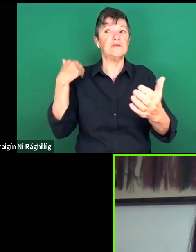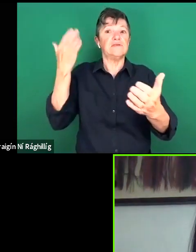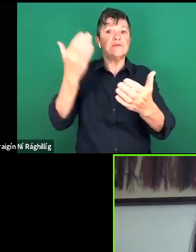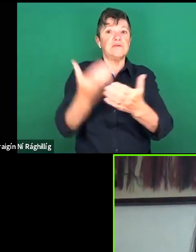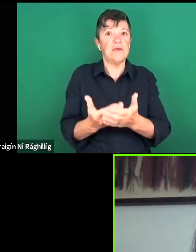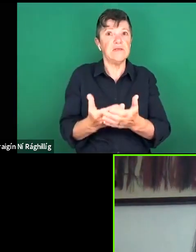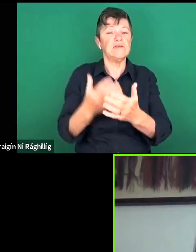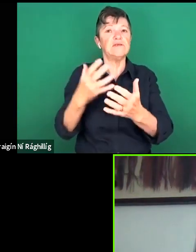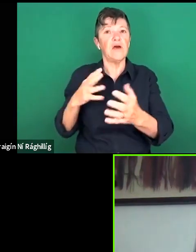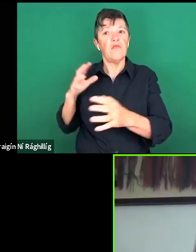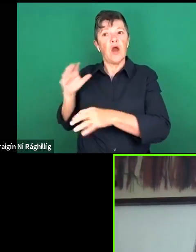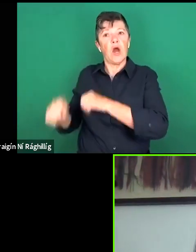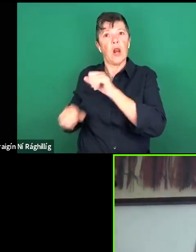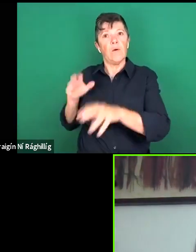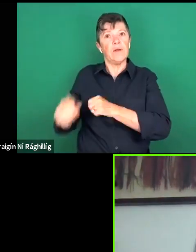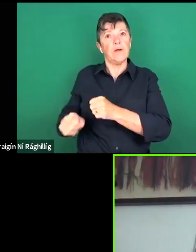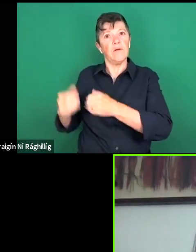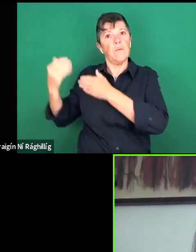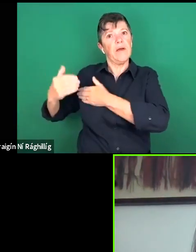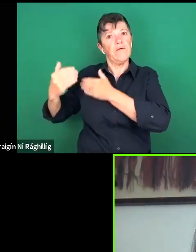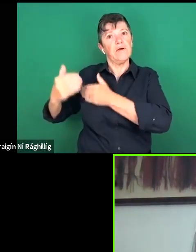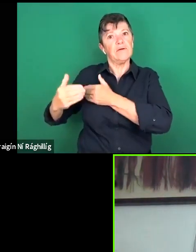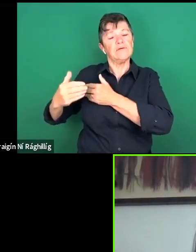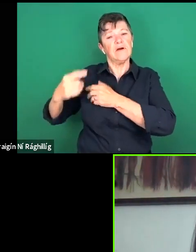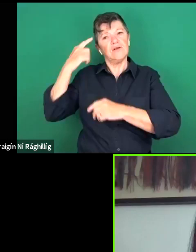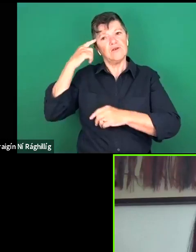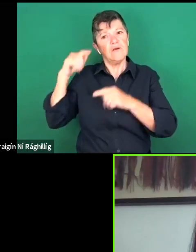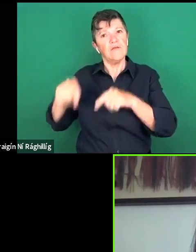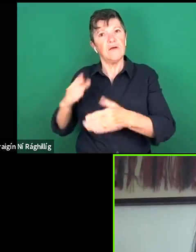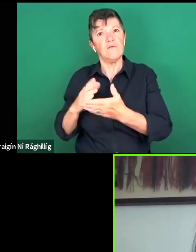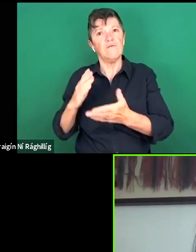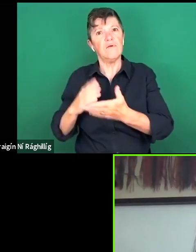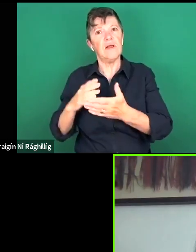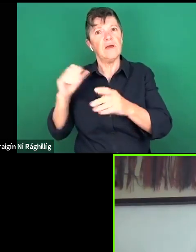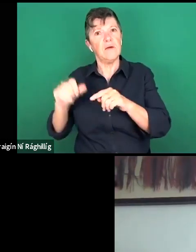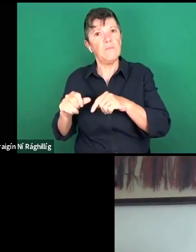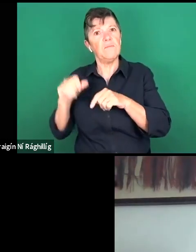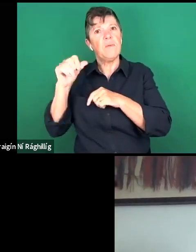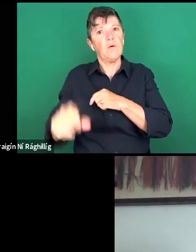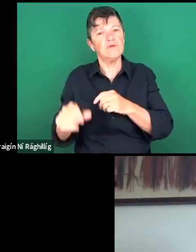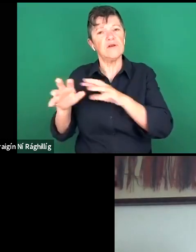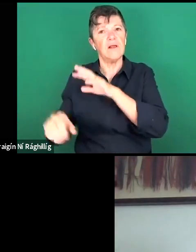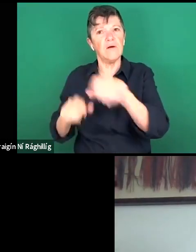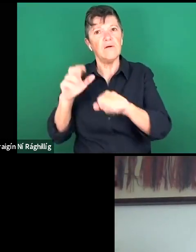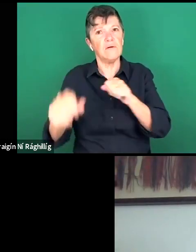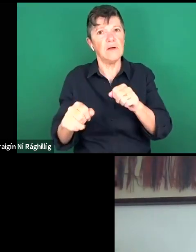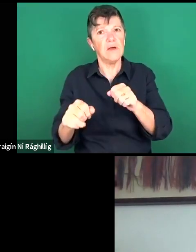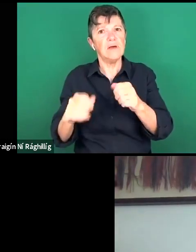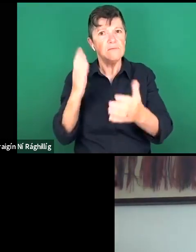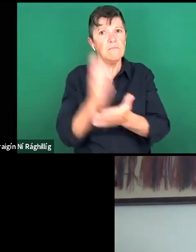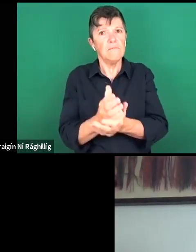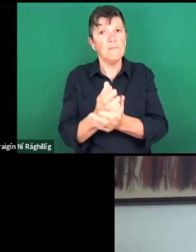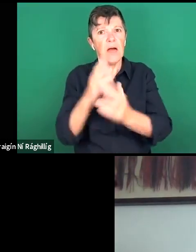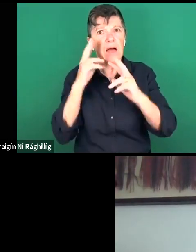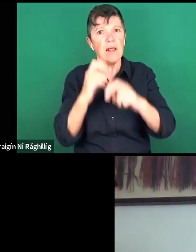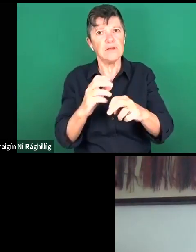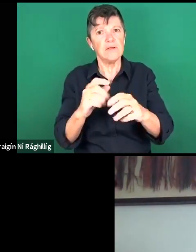from the colonies can explore theoretical frameworks developed in the European empires. I guess this